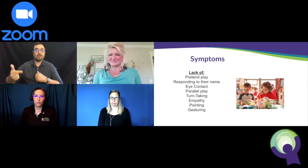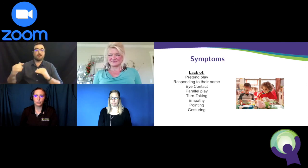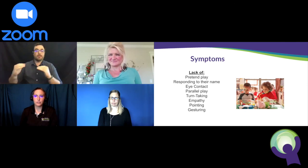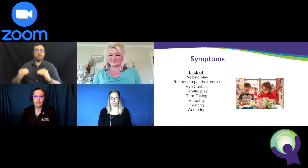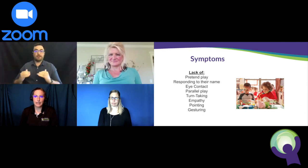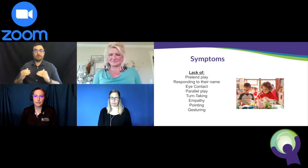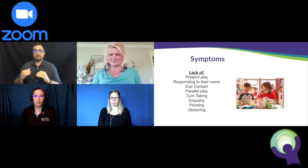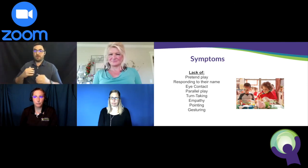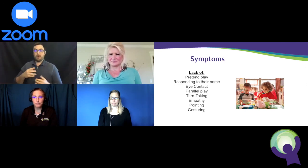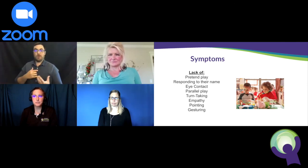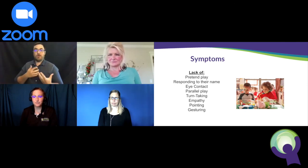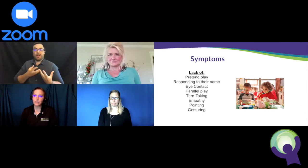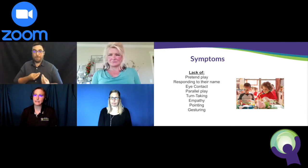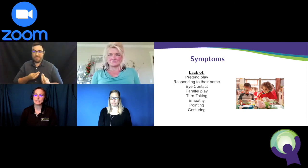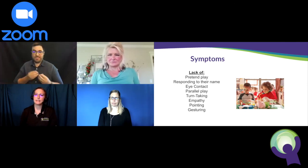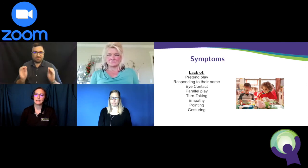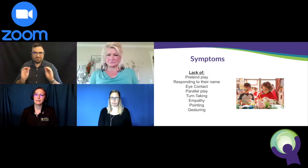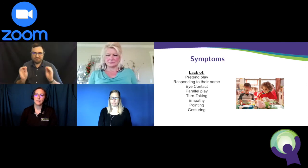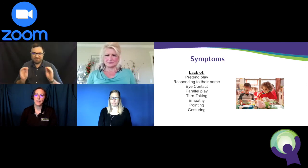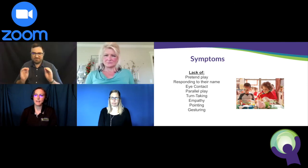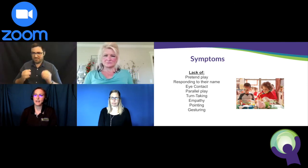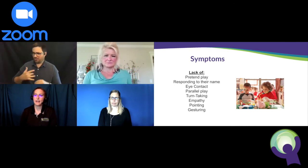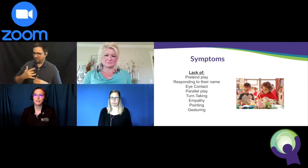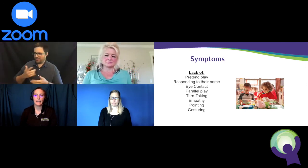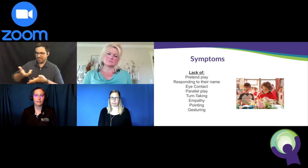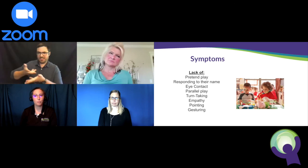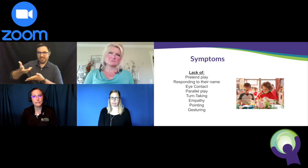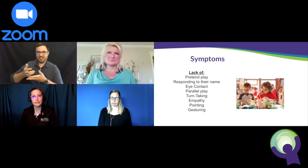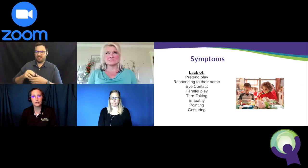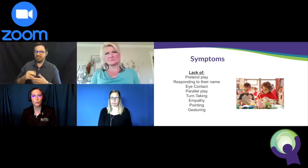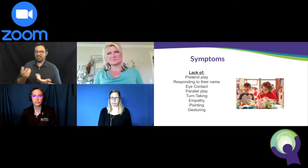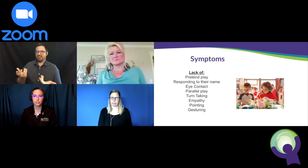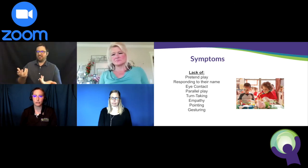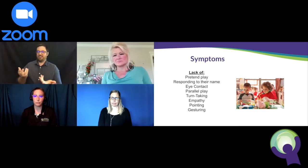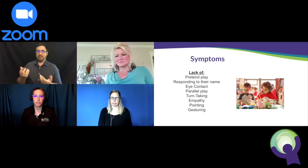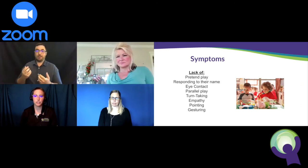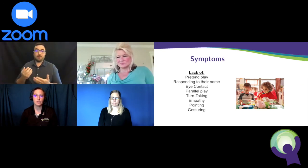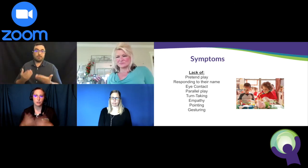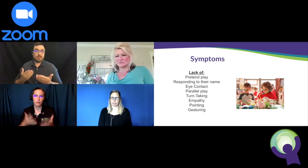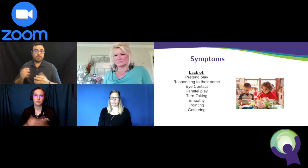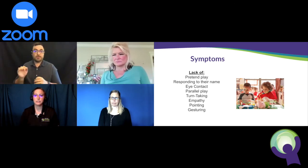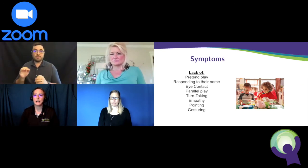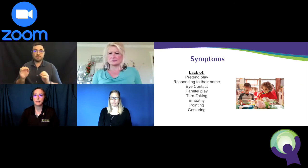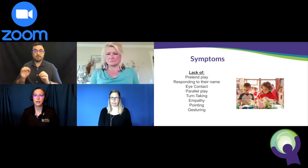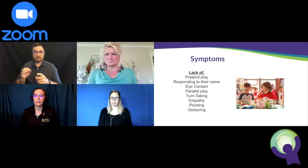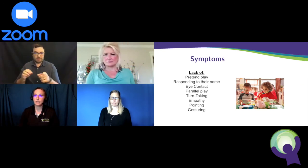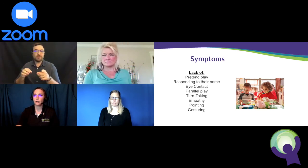understand other people's feelings. They may have a lack of pointing or gesturing, which Ronda will talk about later when we